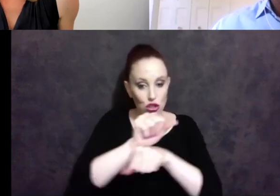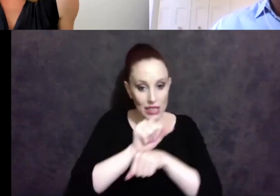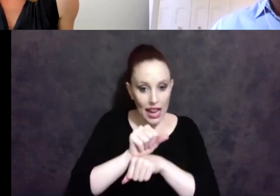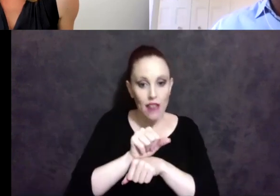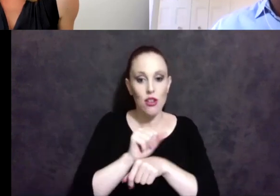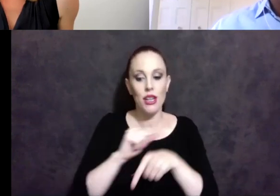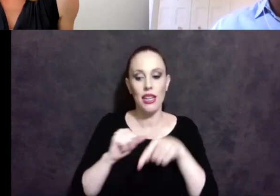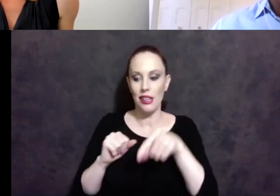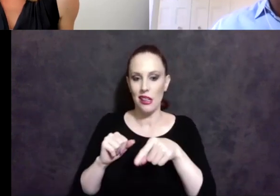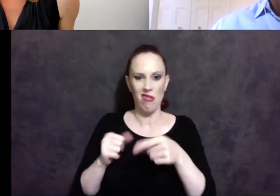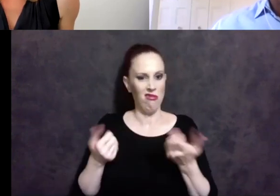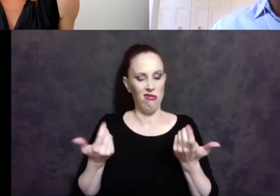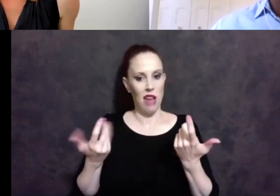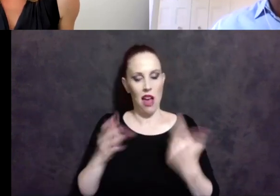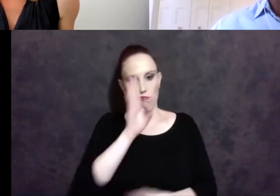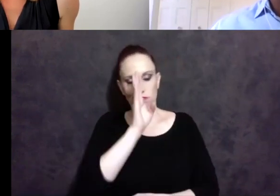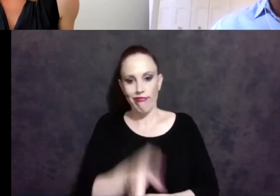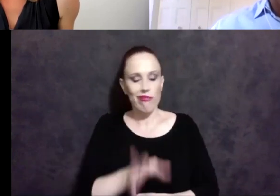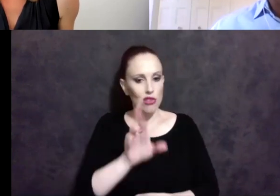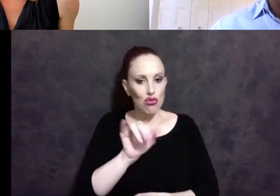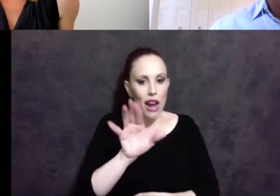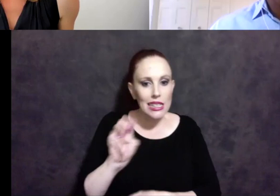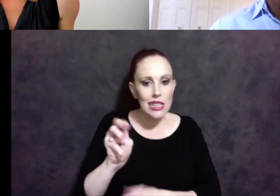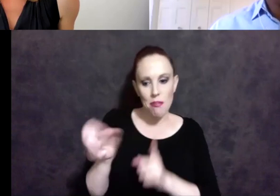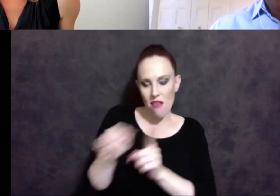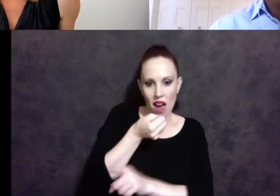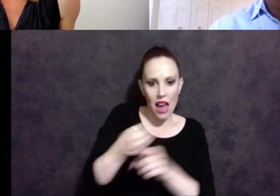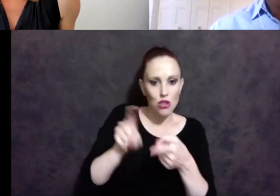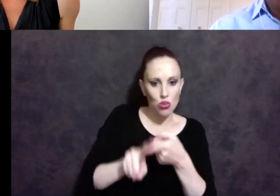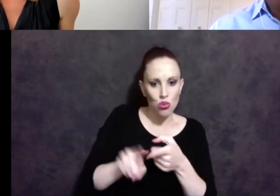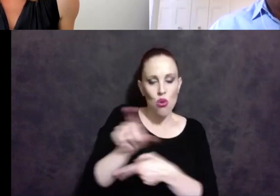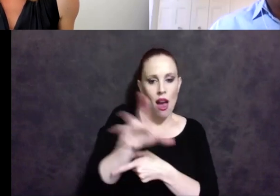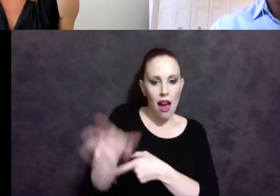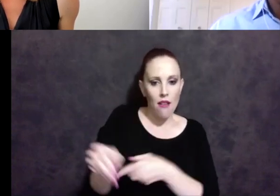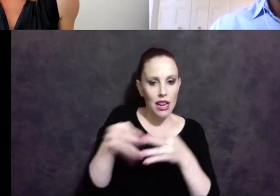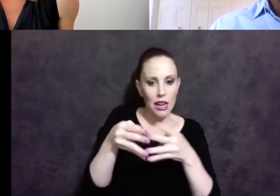racism and violence geared toward African Americans that is not protected by the law.